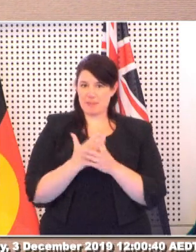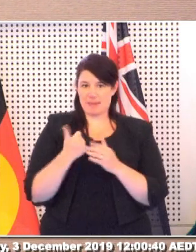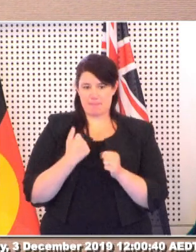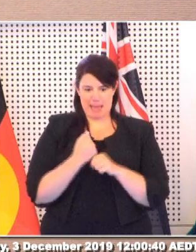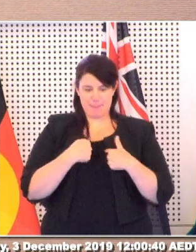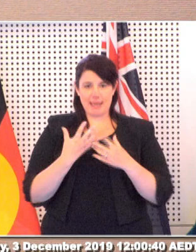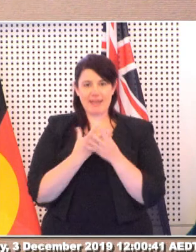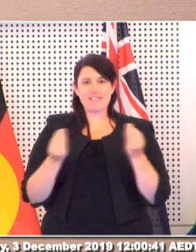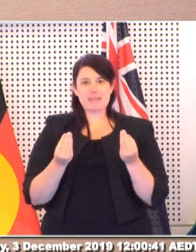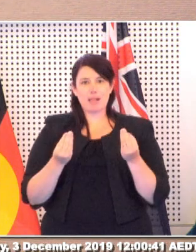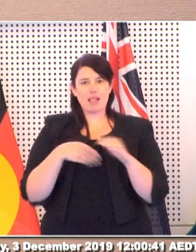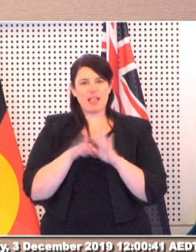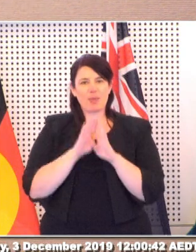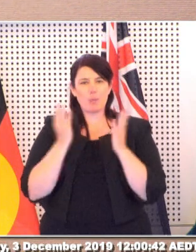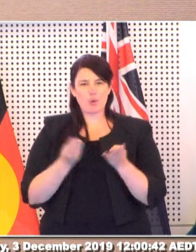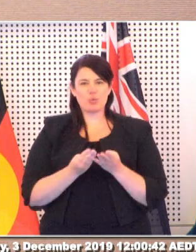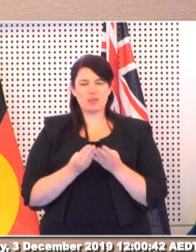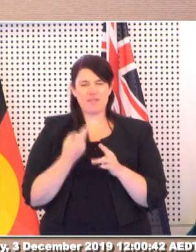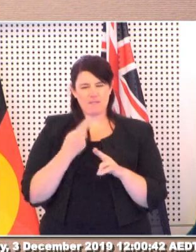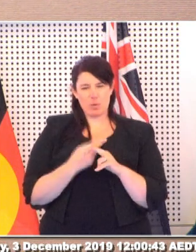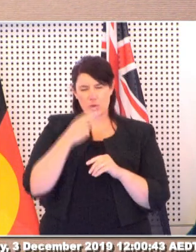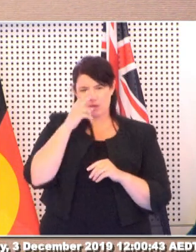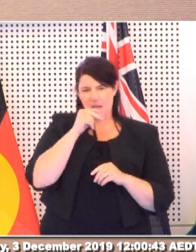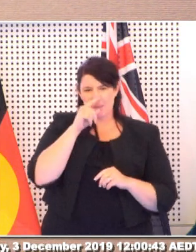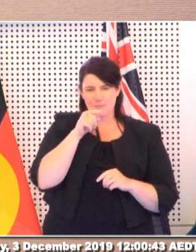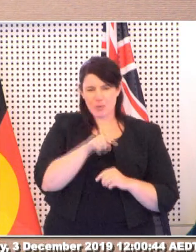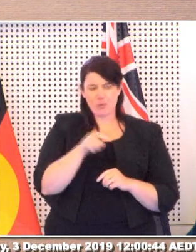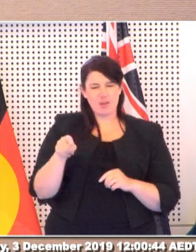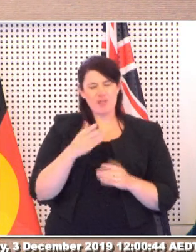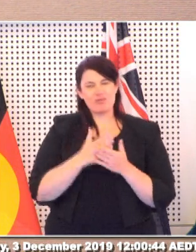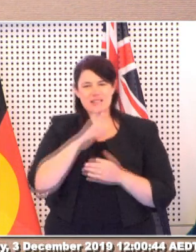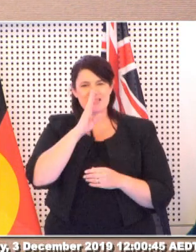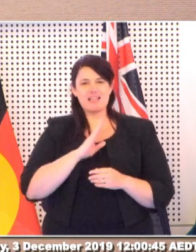And for young people to do that is really sad because it’s about diminishing who you